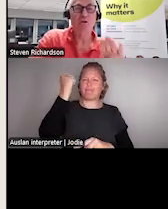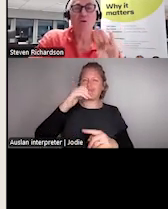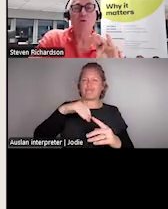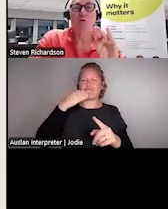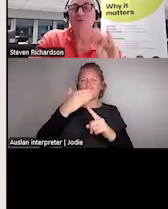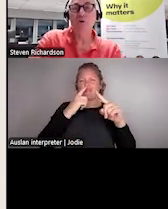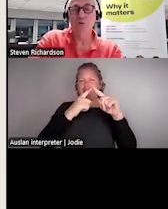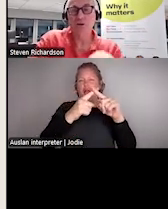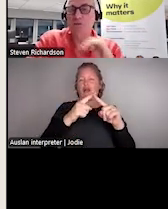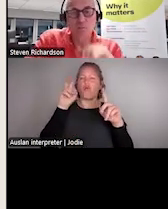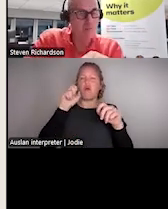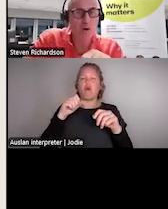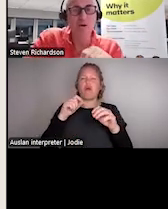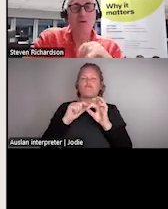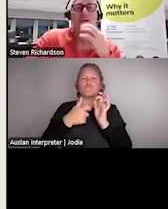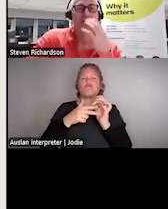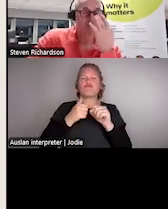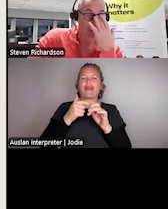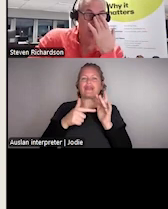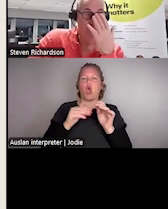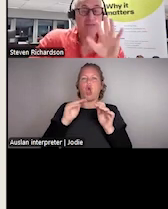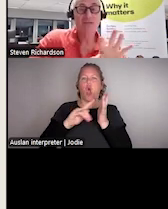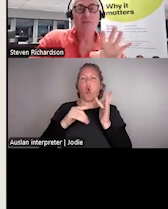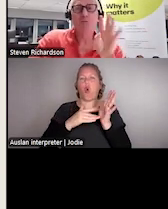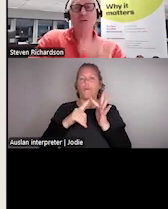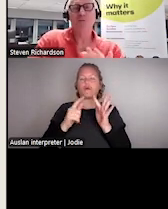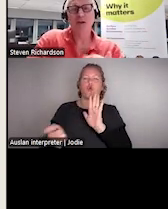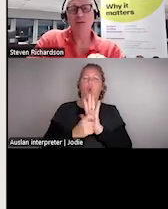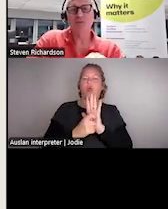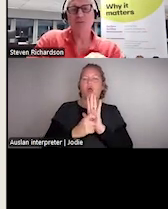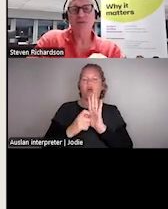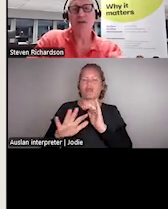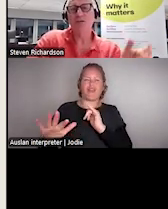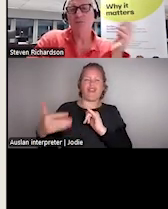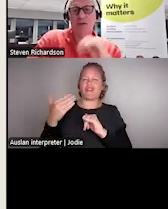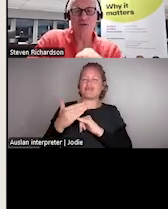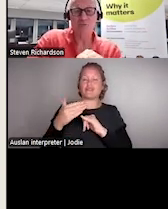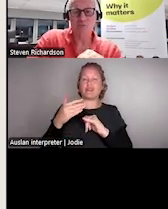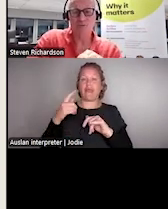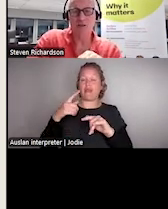it on home donor" in your pocket. So if you are close to the target they will get you across the